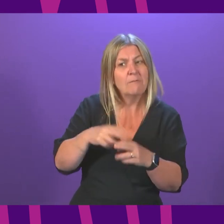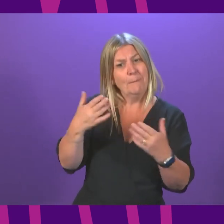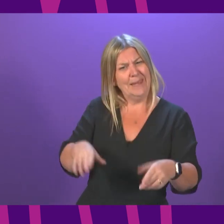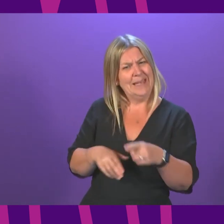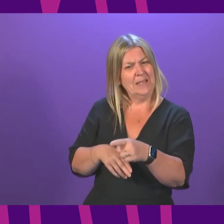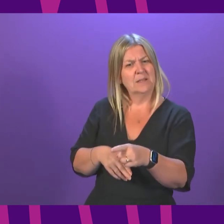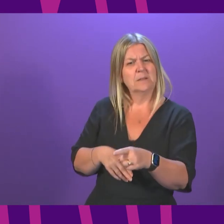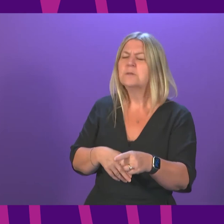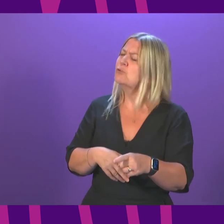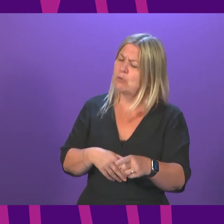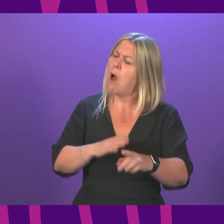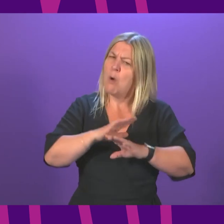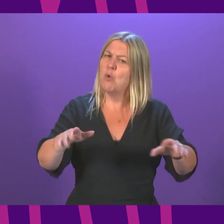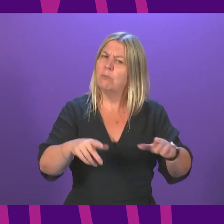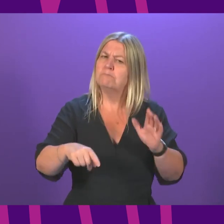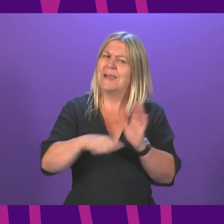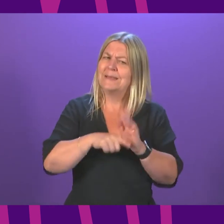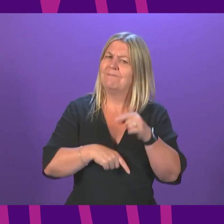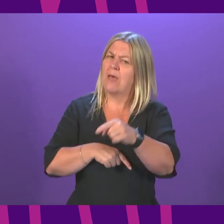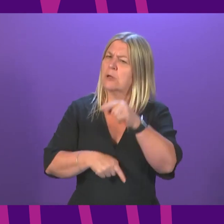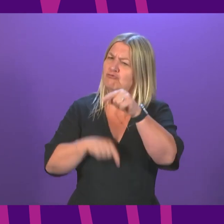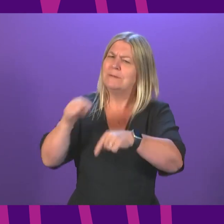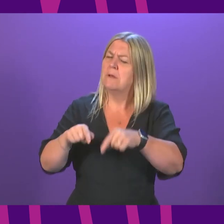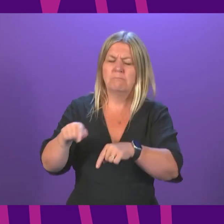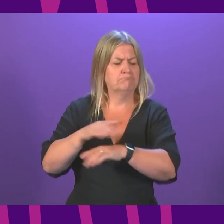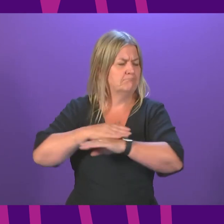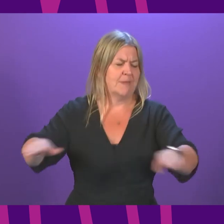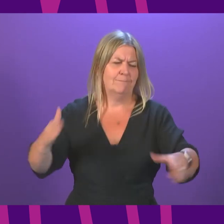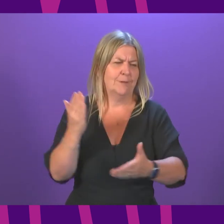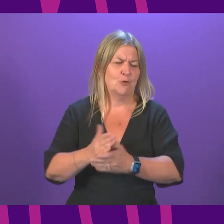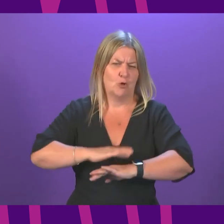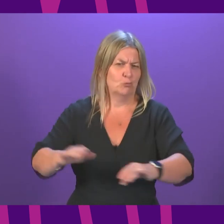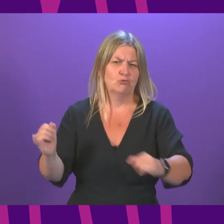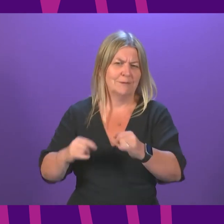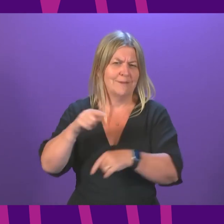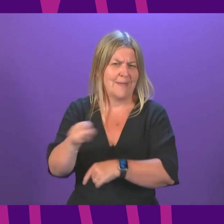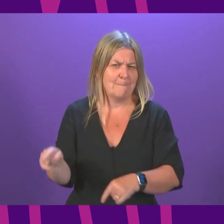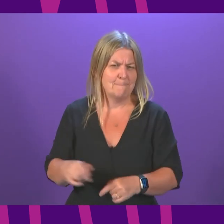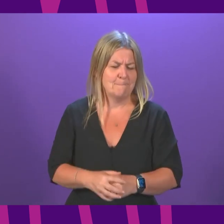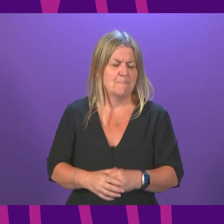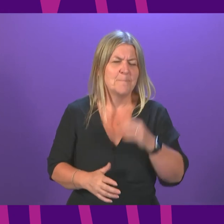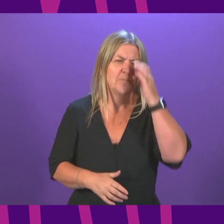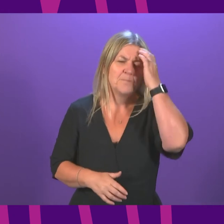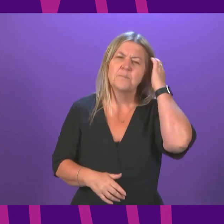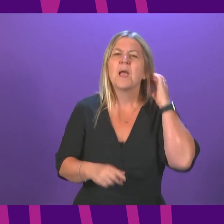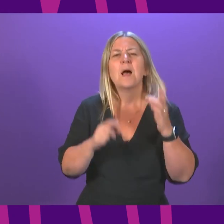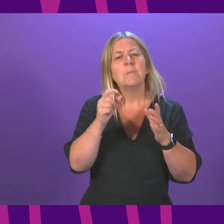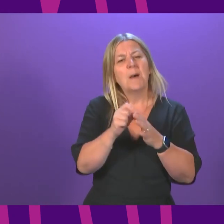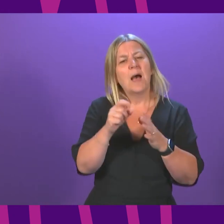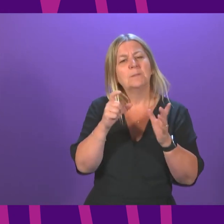Labour Party will support the bill, because it is essential to the functioning of the